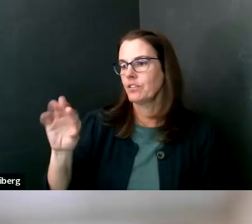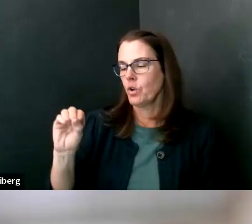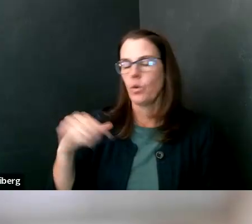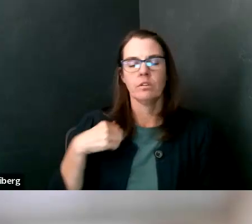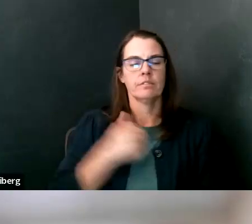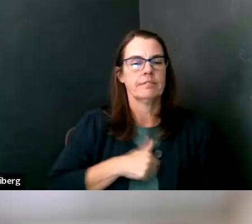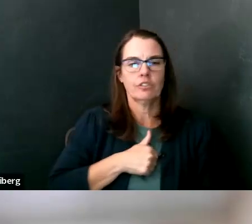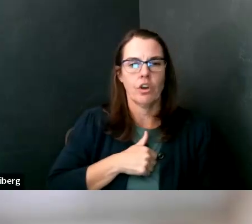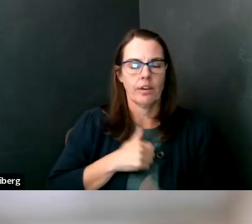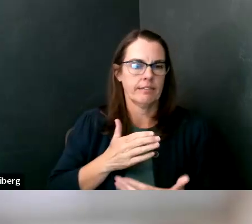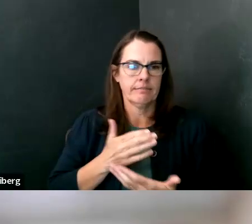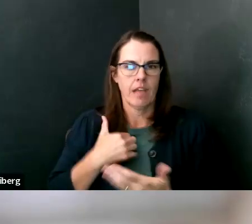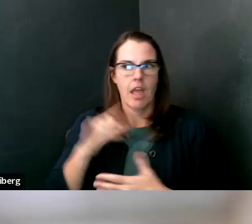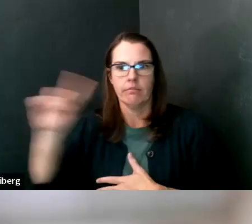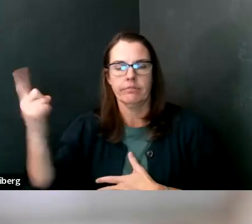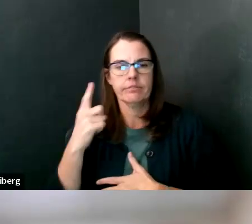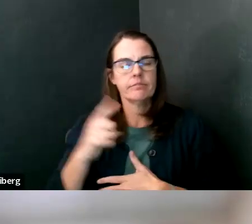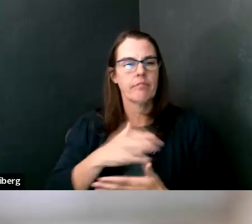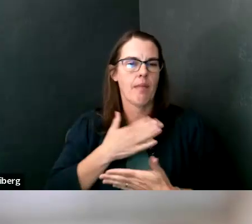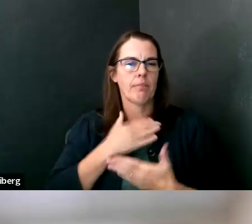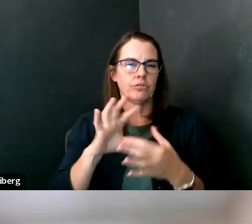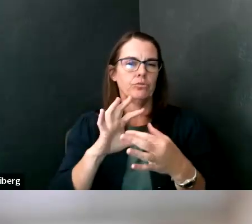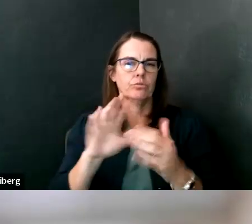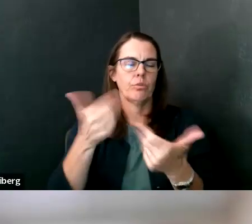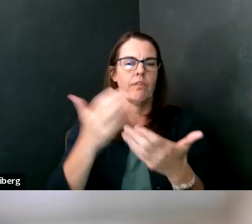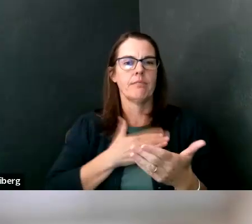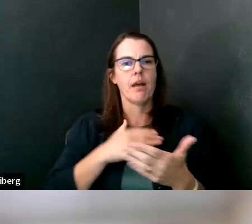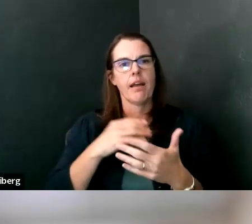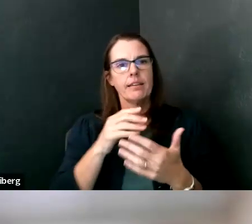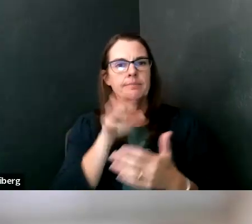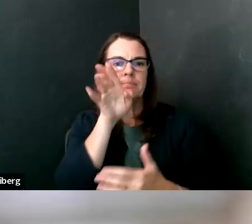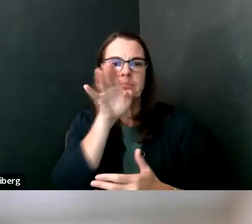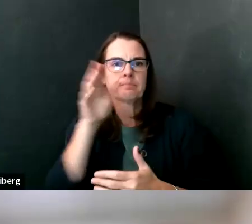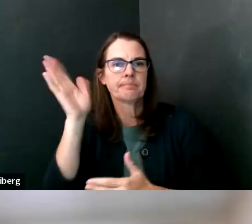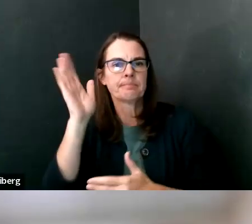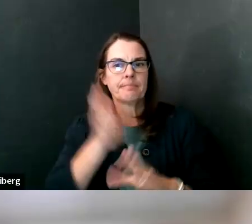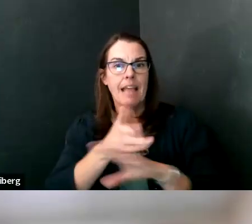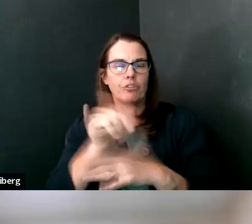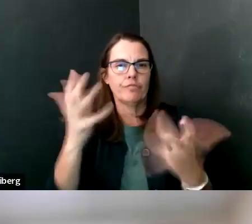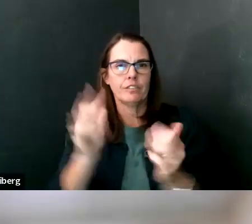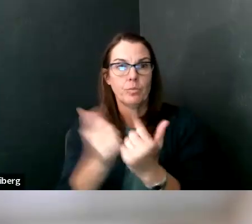So, happy to uh you know, provide my oral comments after you're done. Uh okay. Questions. So,